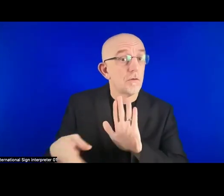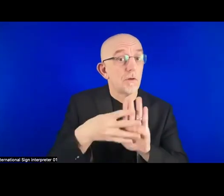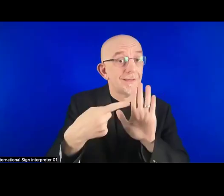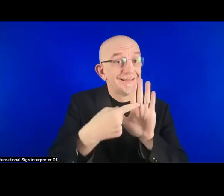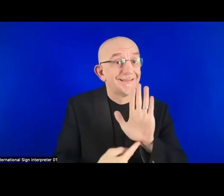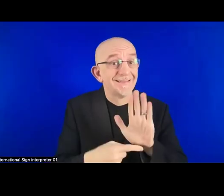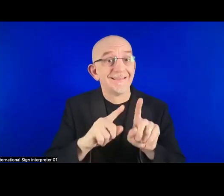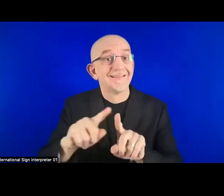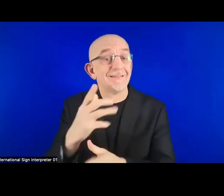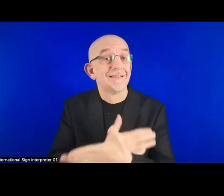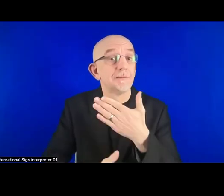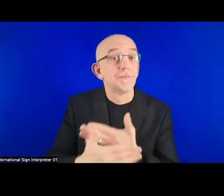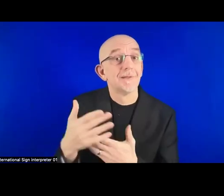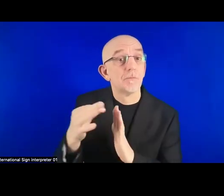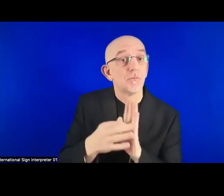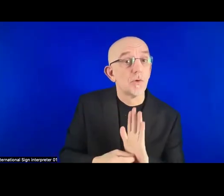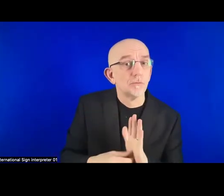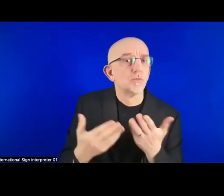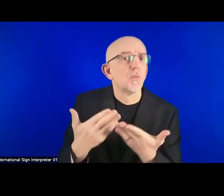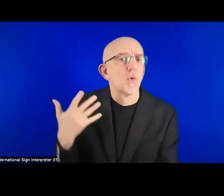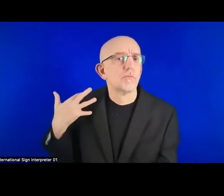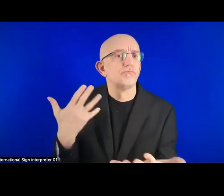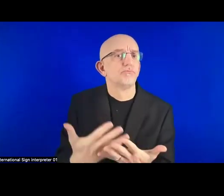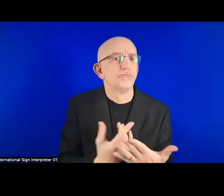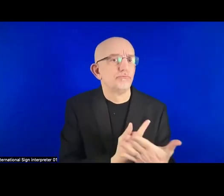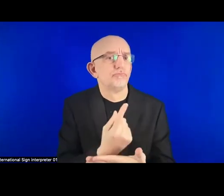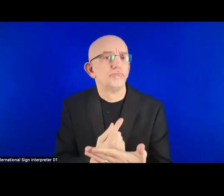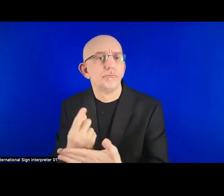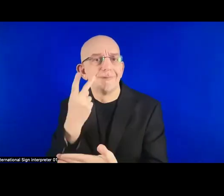policies and programmes, institutional arrangements and everyday practice. So this